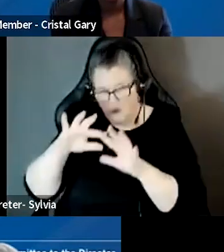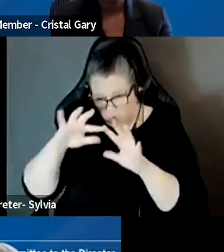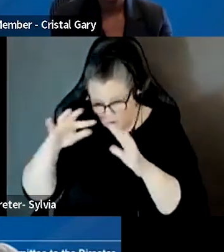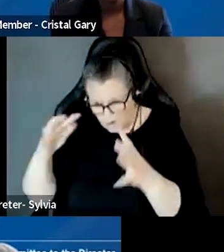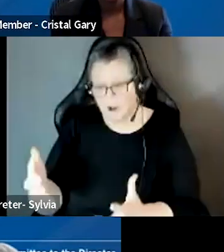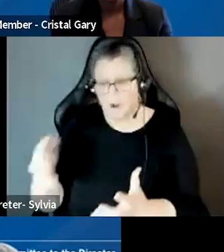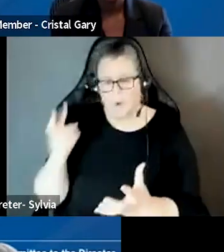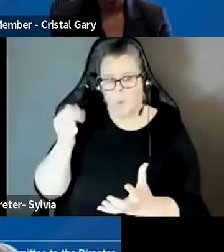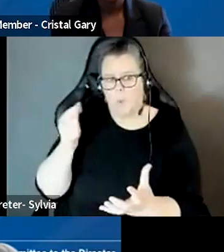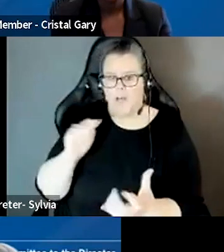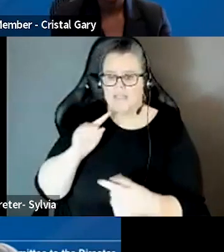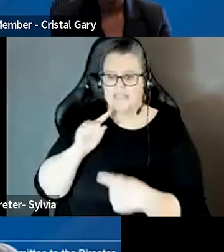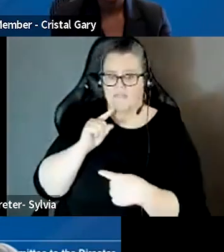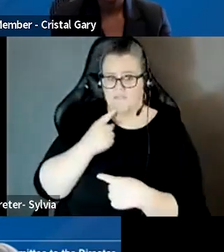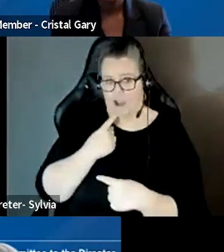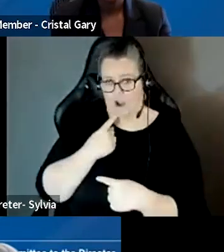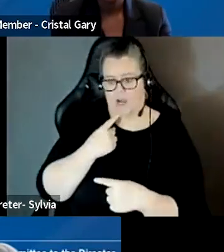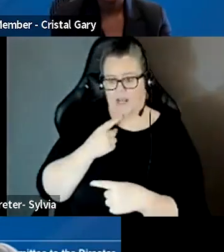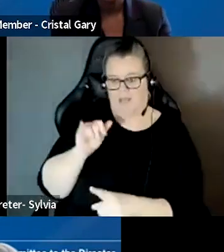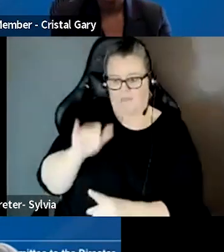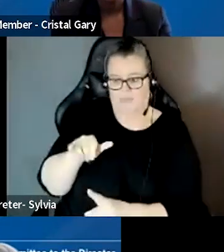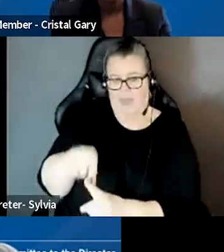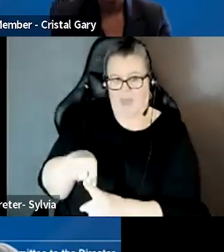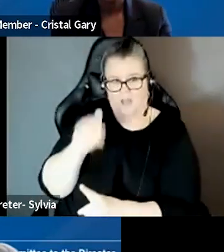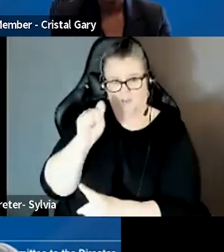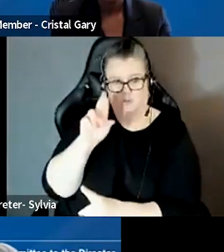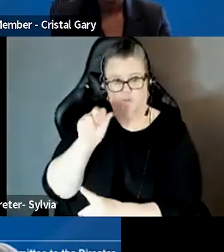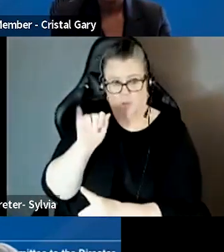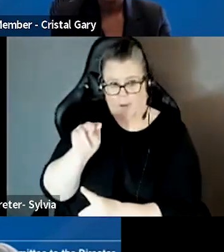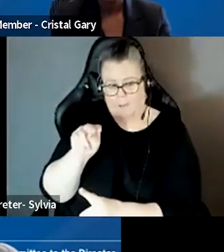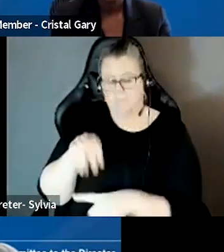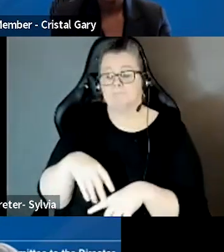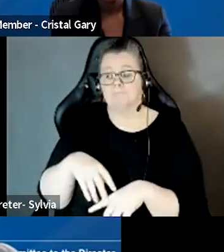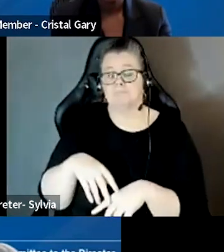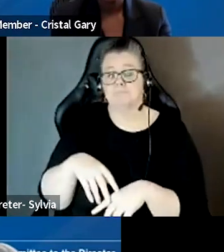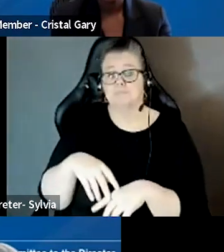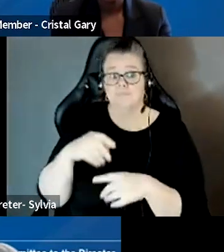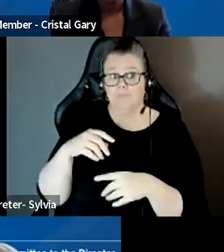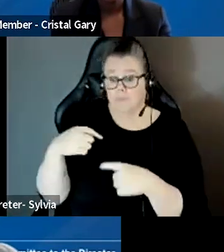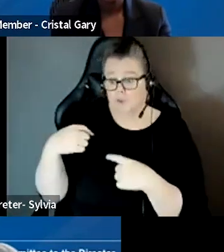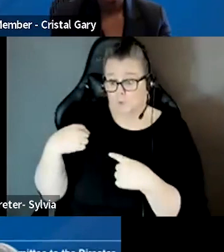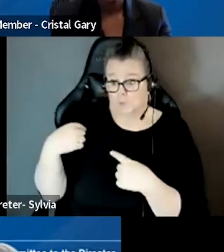To date, there is no information suggesting